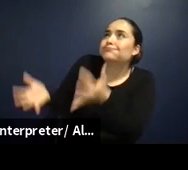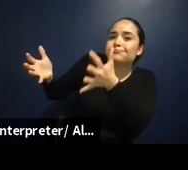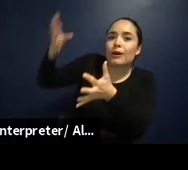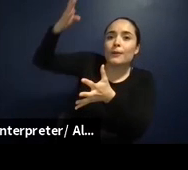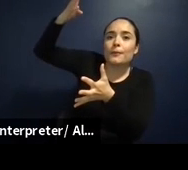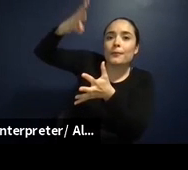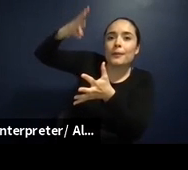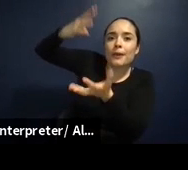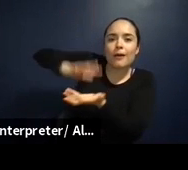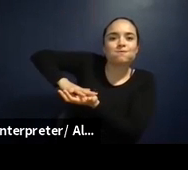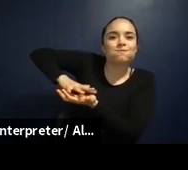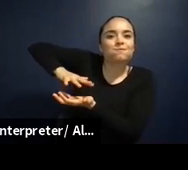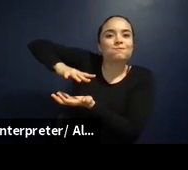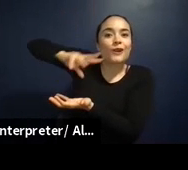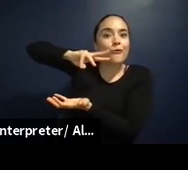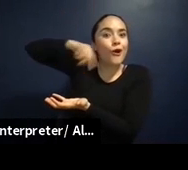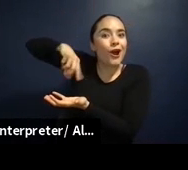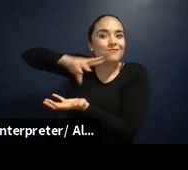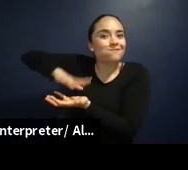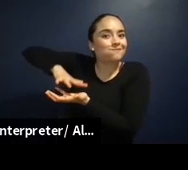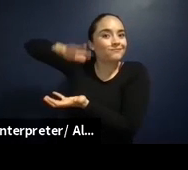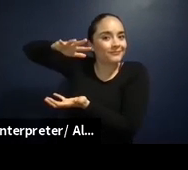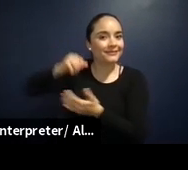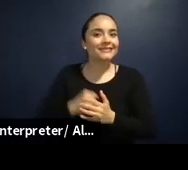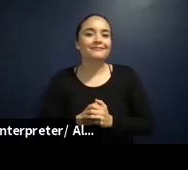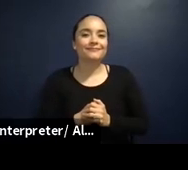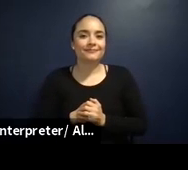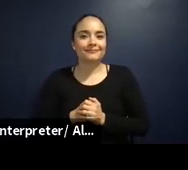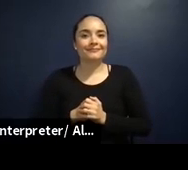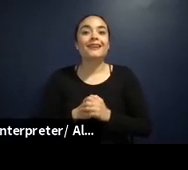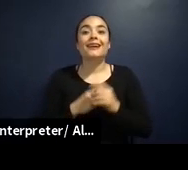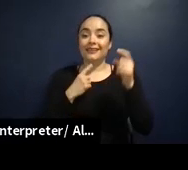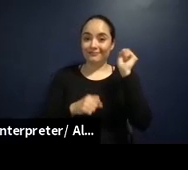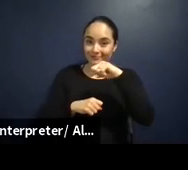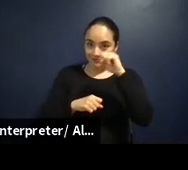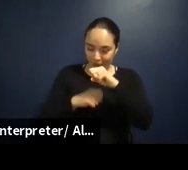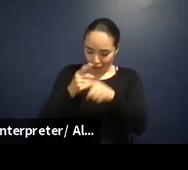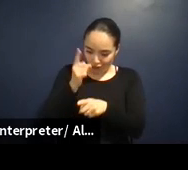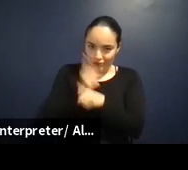stalactites and stalagmites, which form in caves, so, yeah, it's just water dripping from the ceiling,